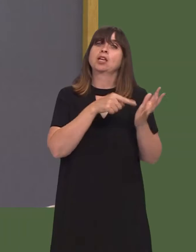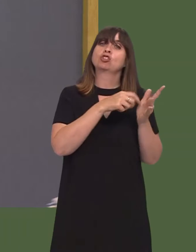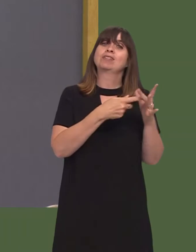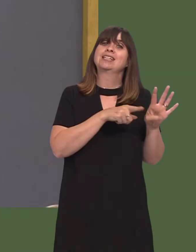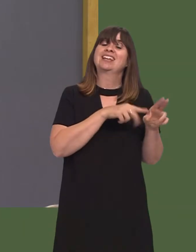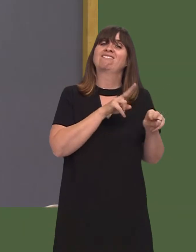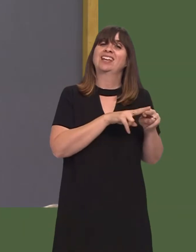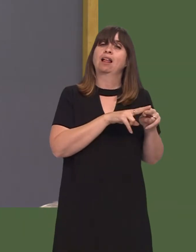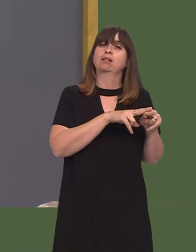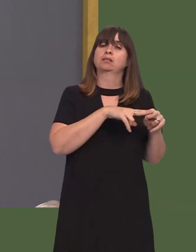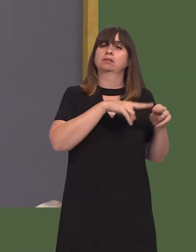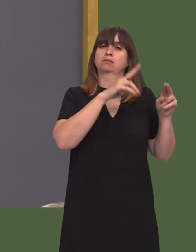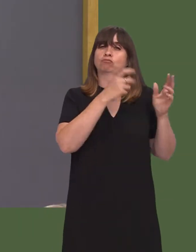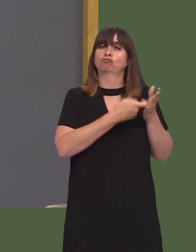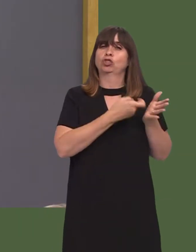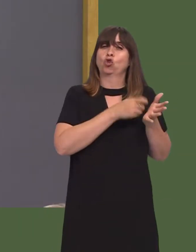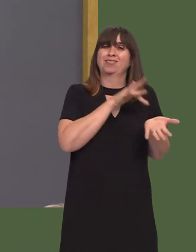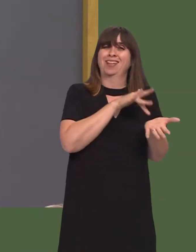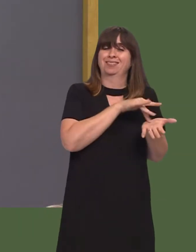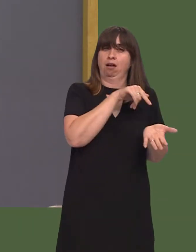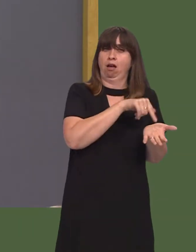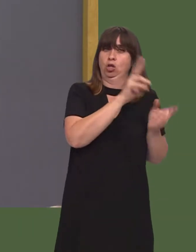with it is Trinity Fields School and Resource Centre in my constituency, where Iím a governor,